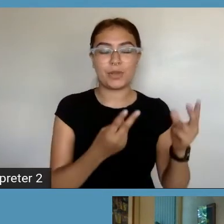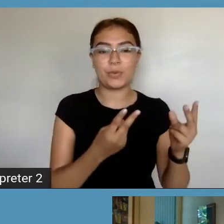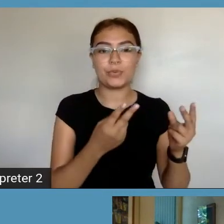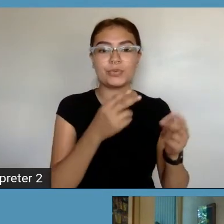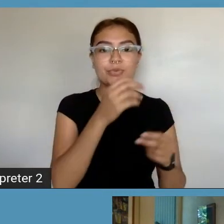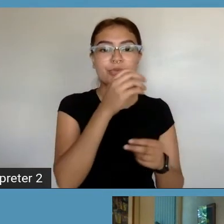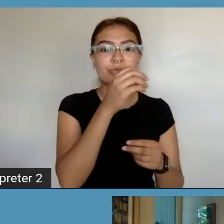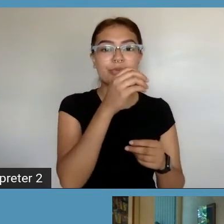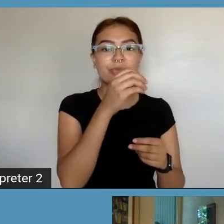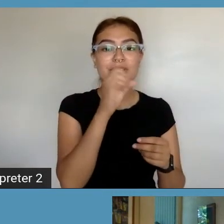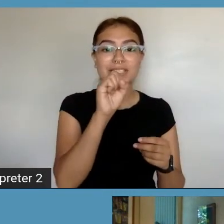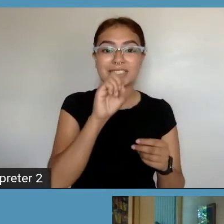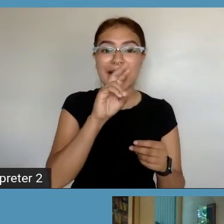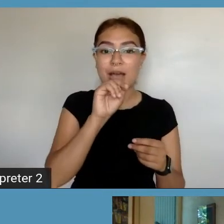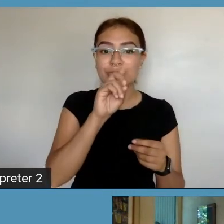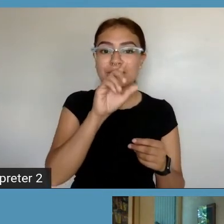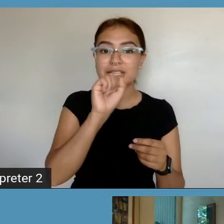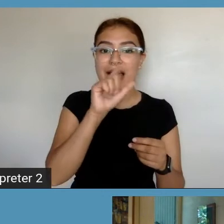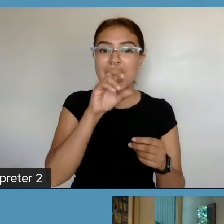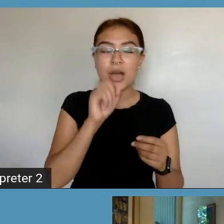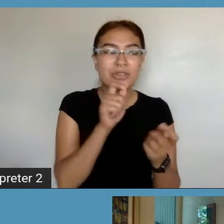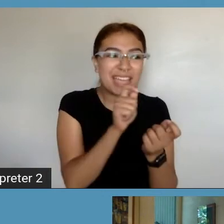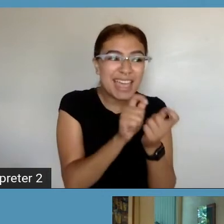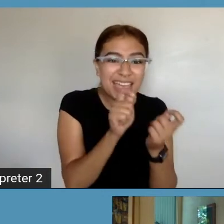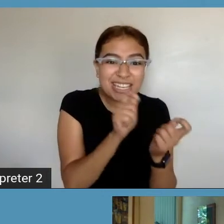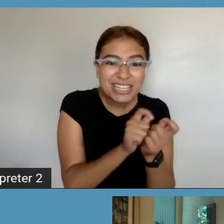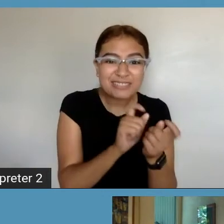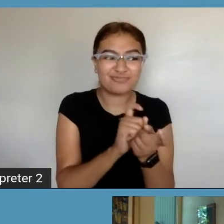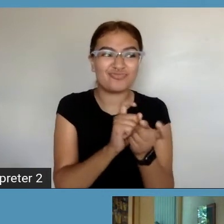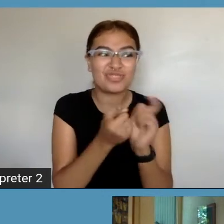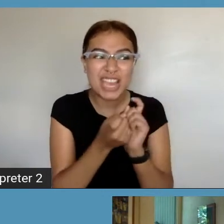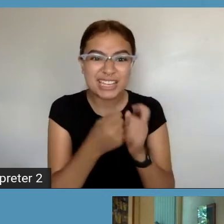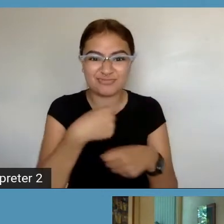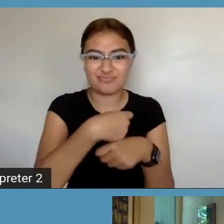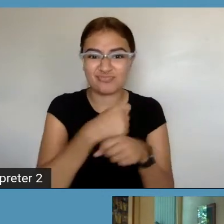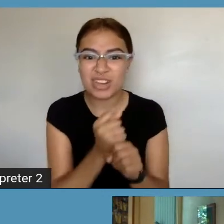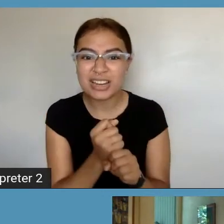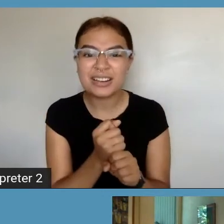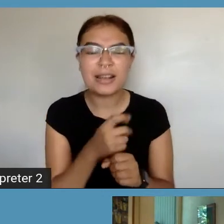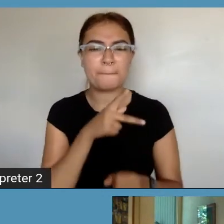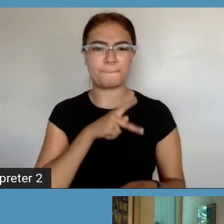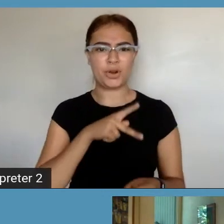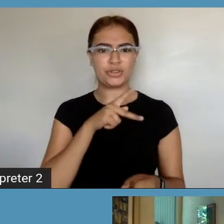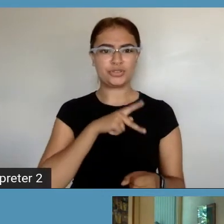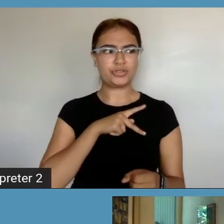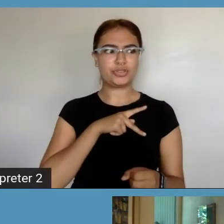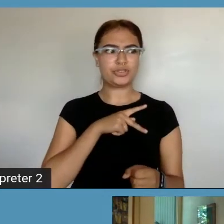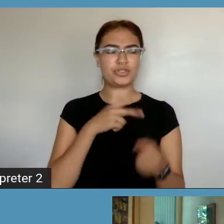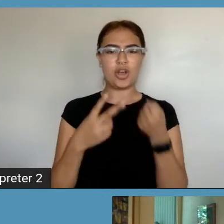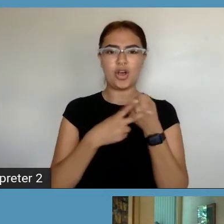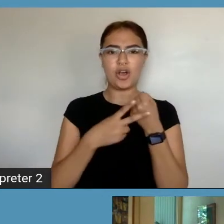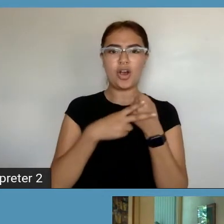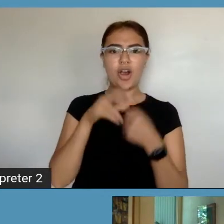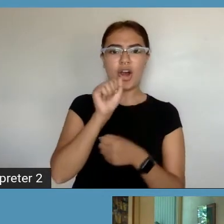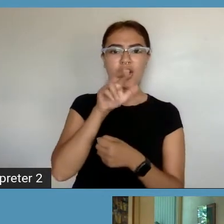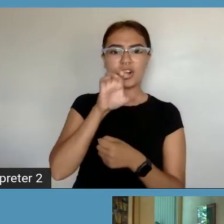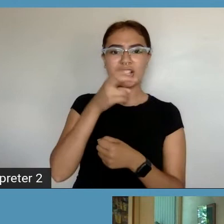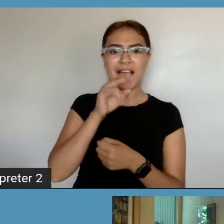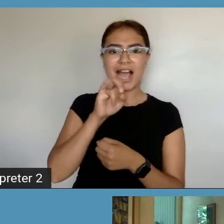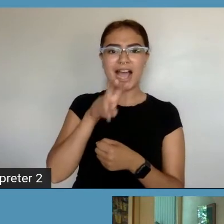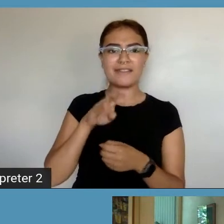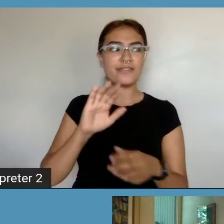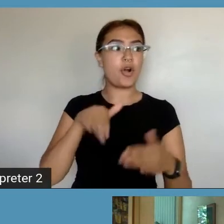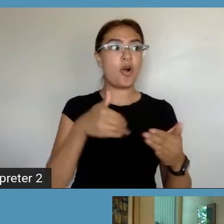and it was, they were creating a personal archive of all this information so again,